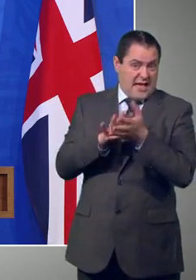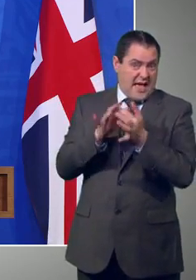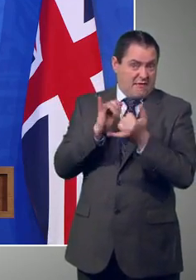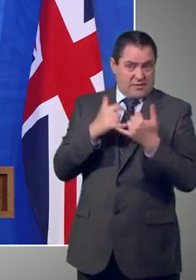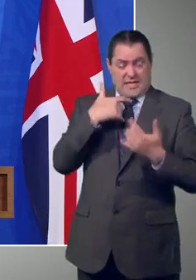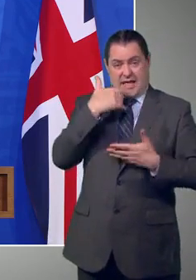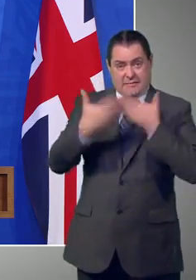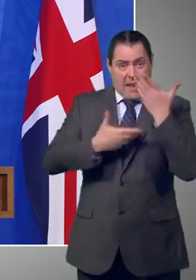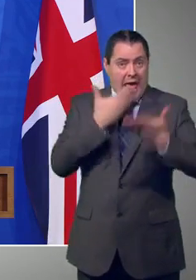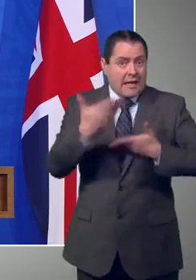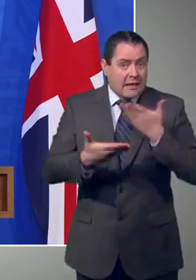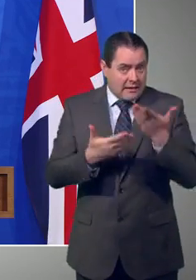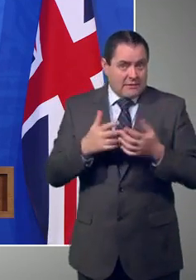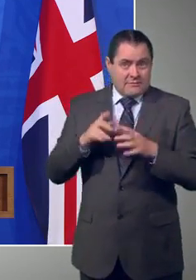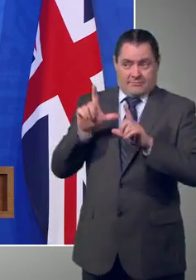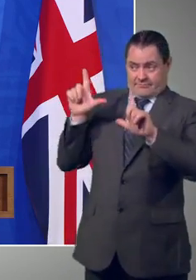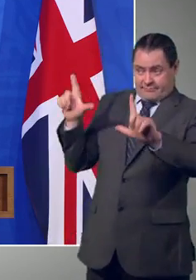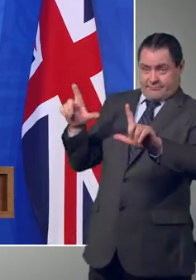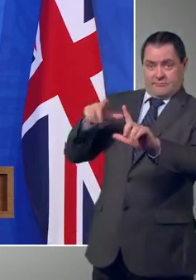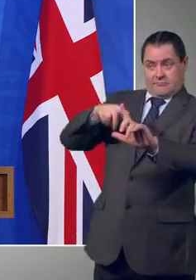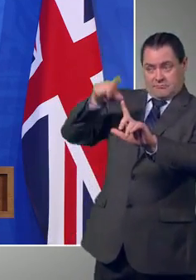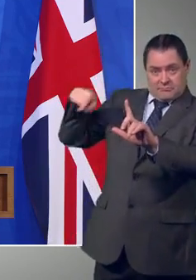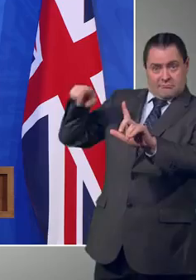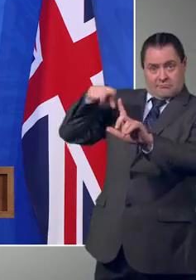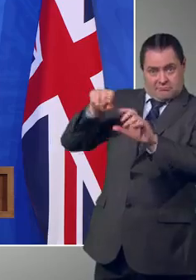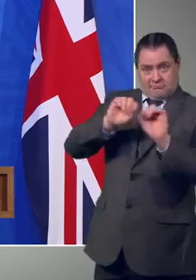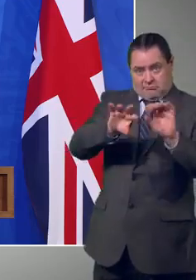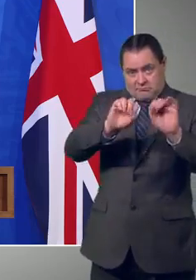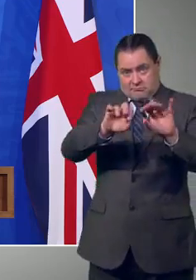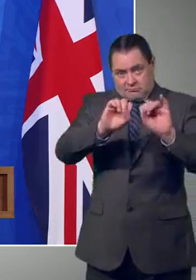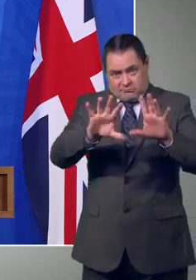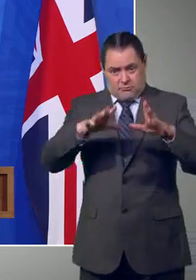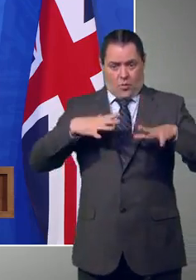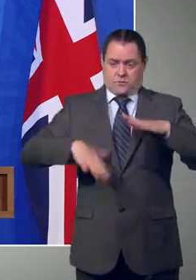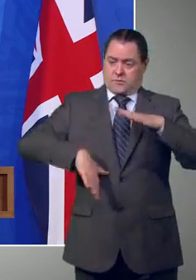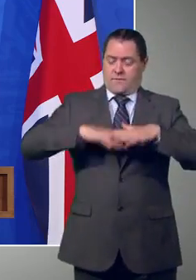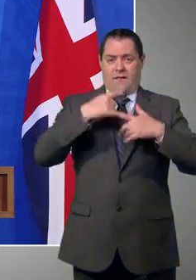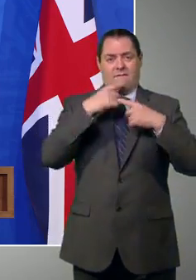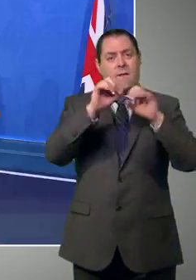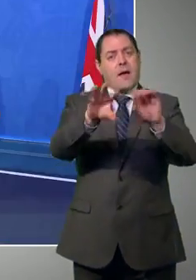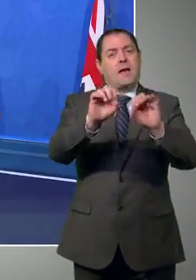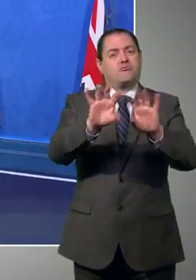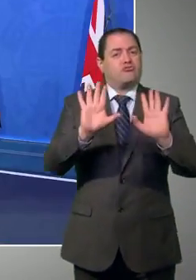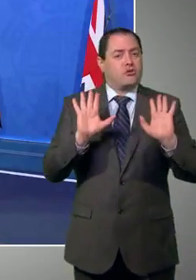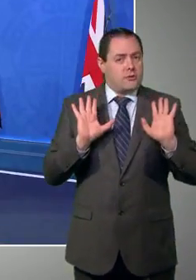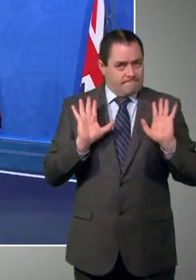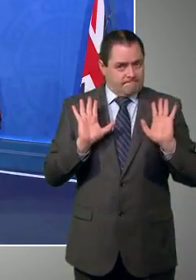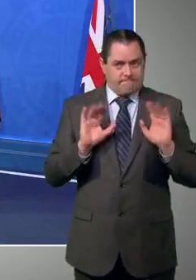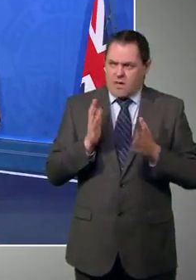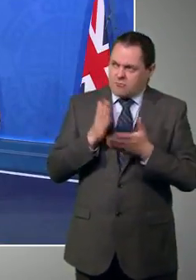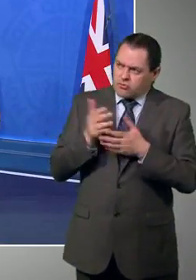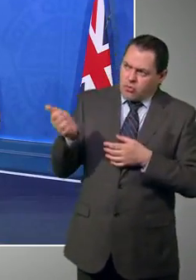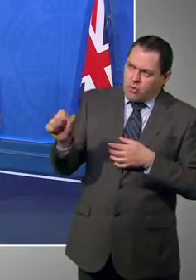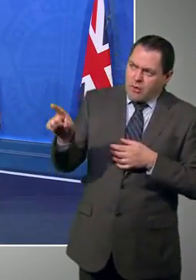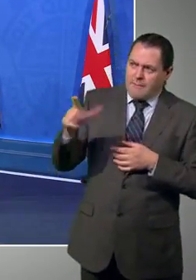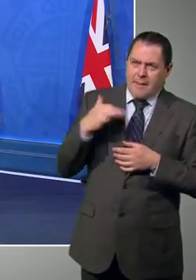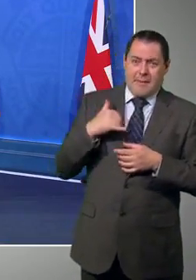questions as we can about it as fully as we we and I'm sure Dr Harries is going to improve on